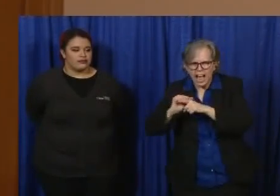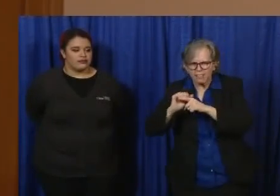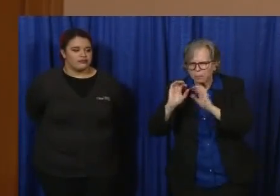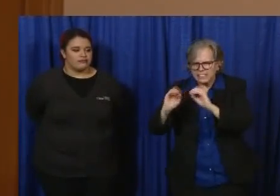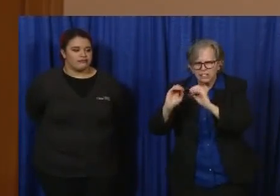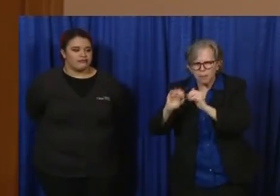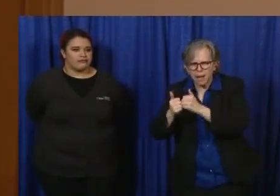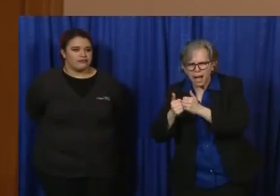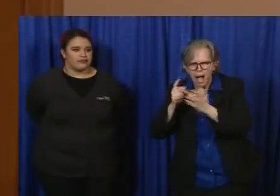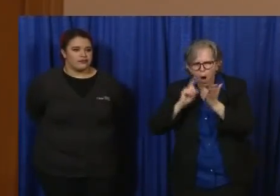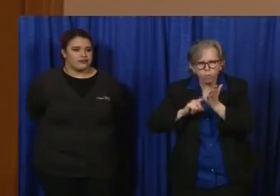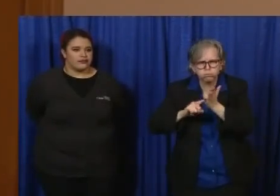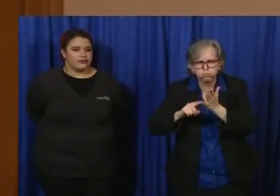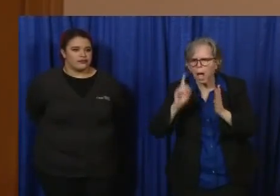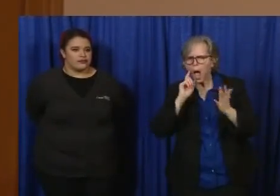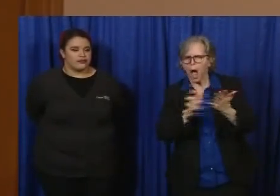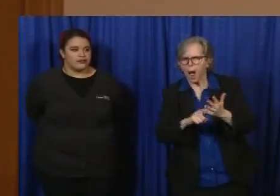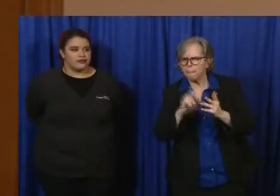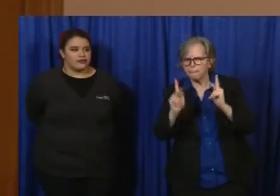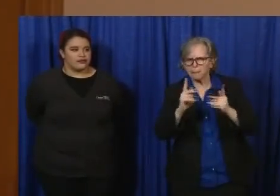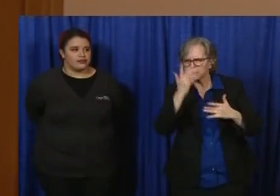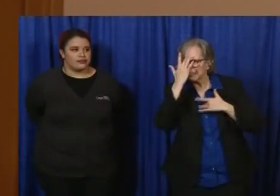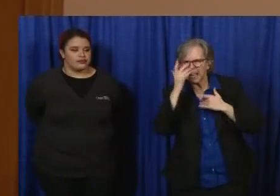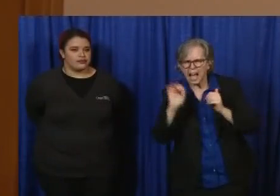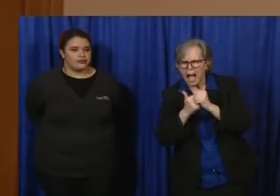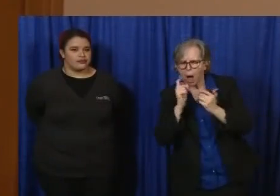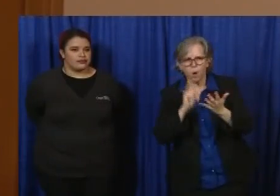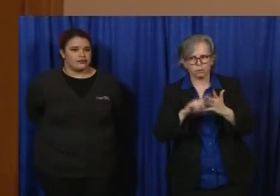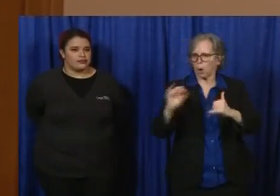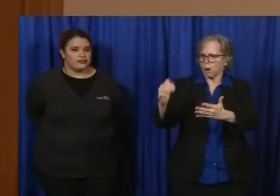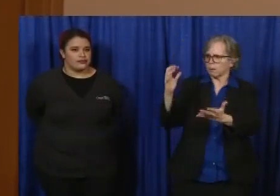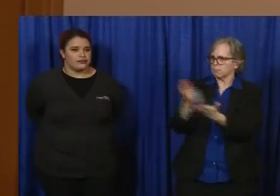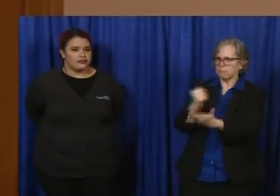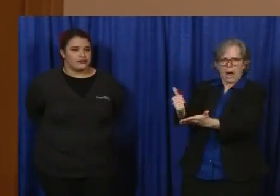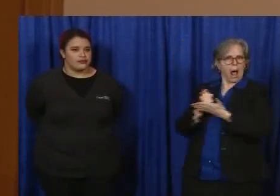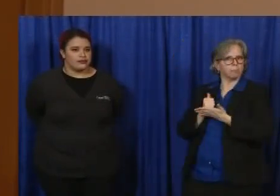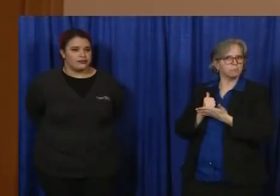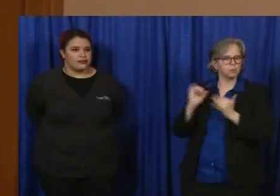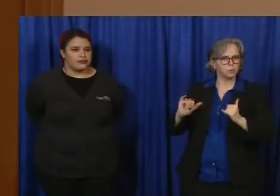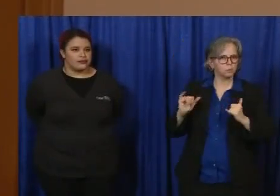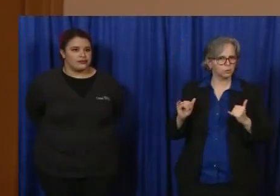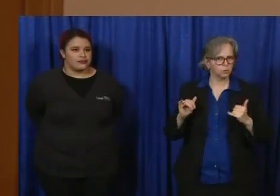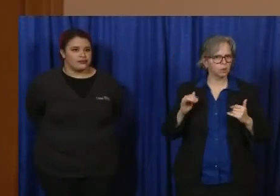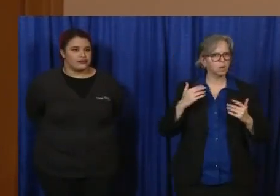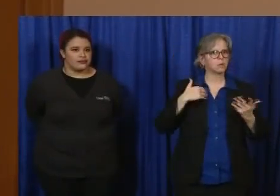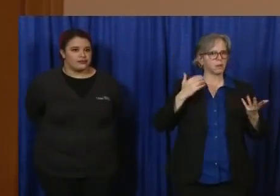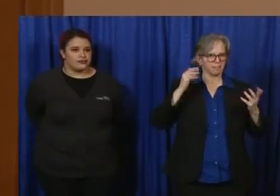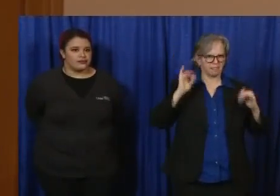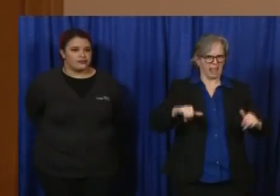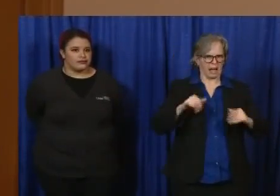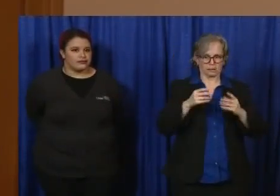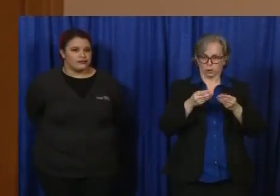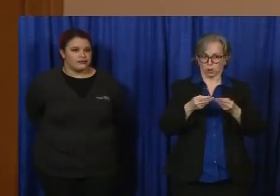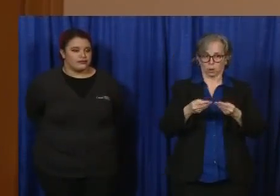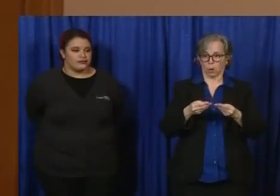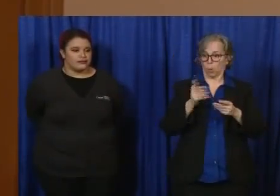AMATEUR DISEASE DETECTIVES WE ARE ACTUALLY BUILDING A CURRICULUM FOR THEM TO BE